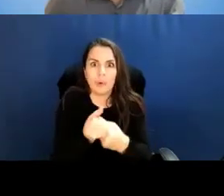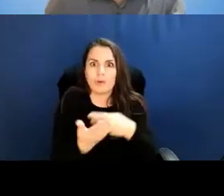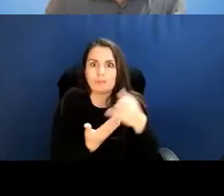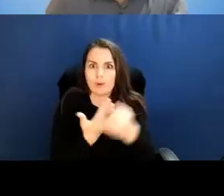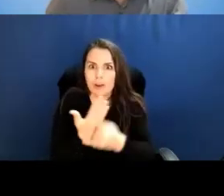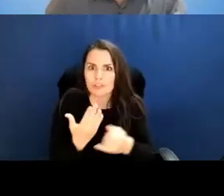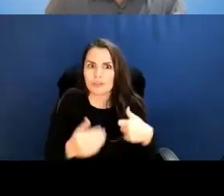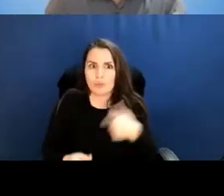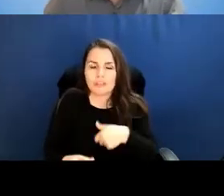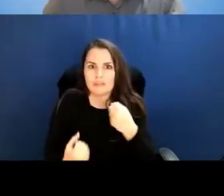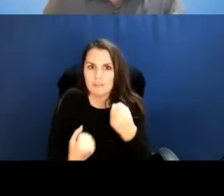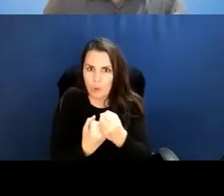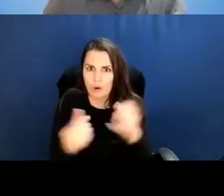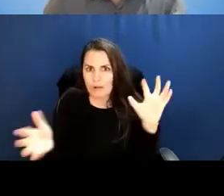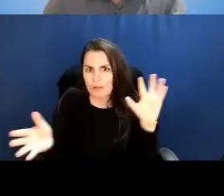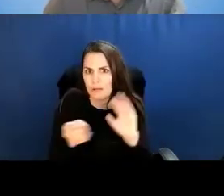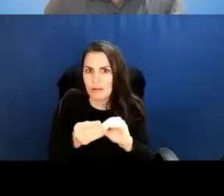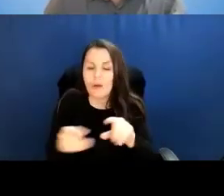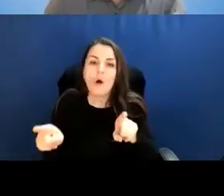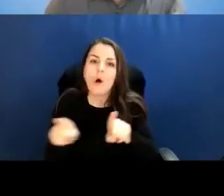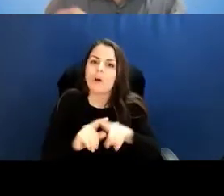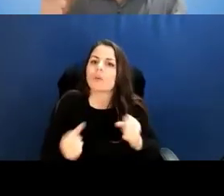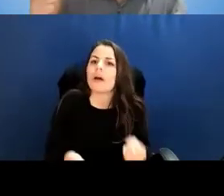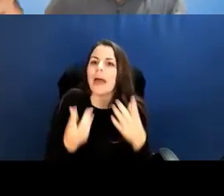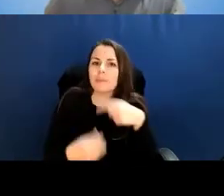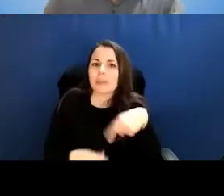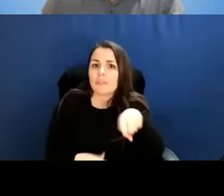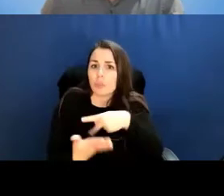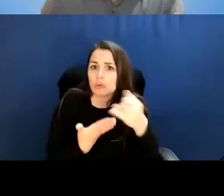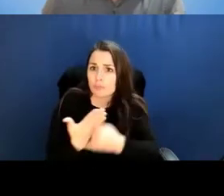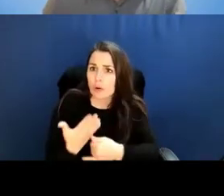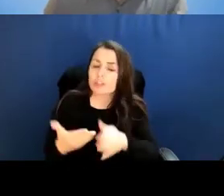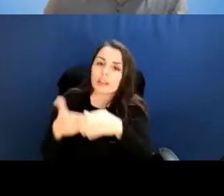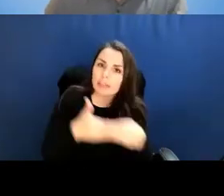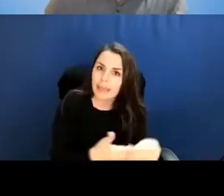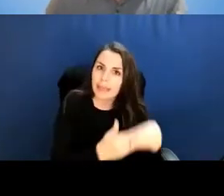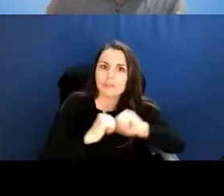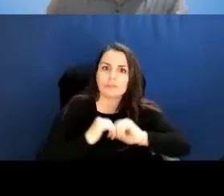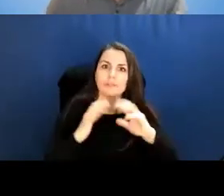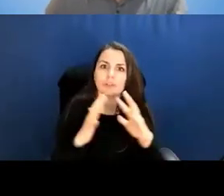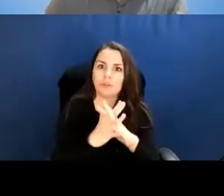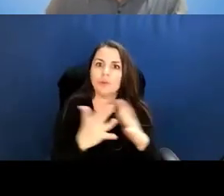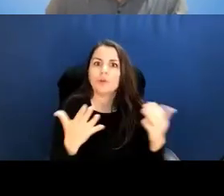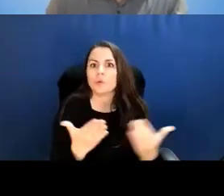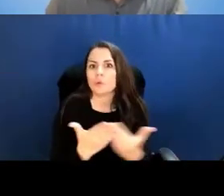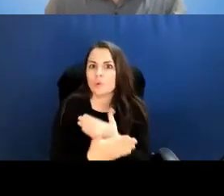leading to a start-up formation, how many of them apply for SBIR, STTR, and receive funding,